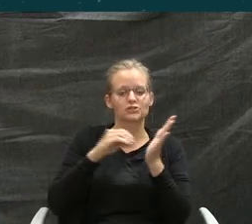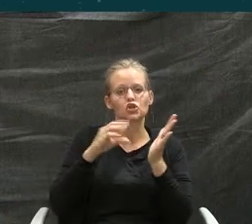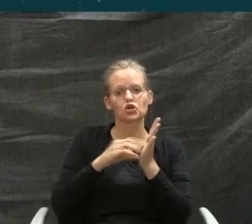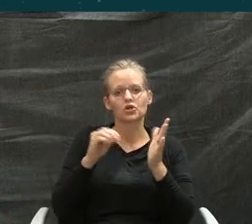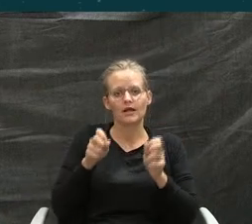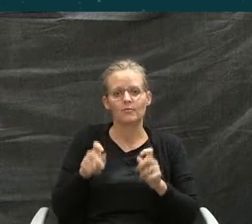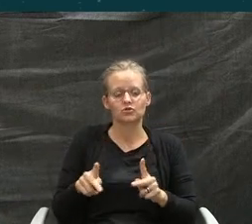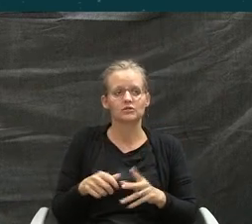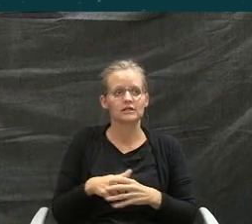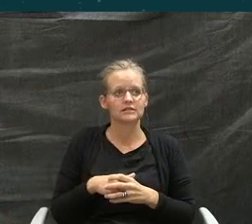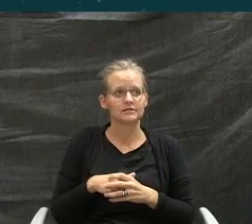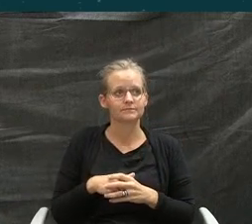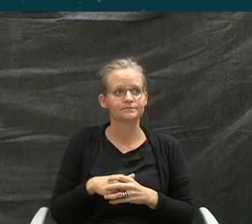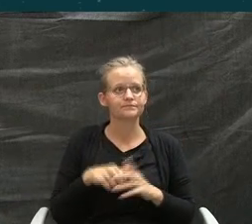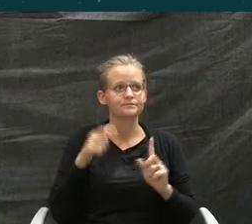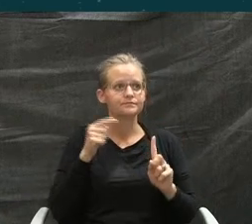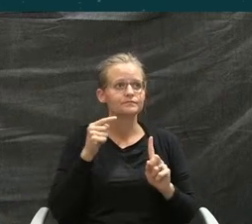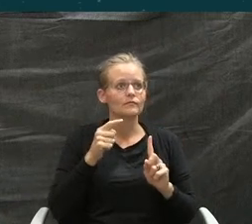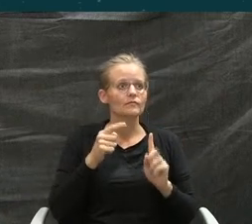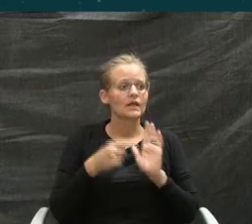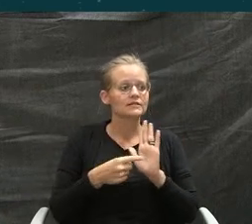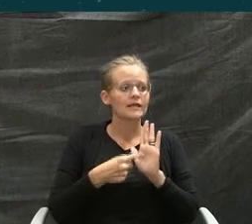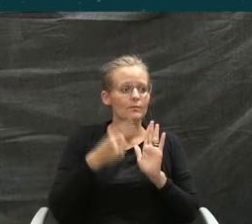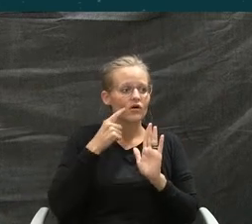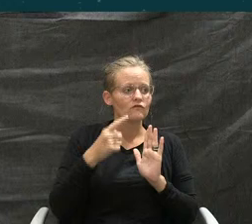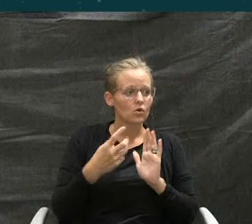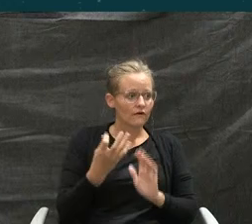And this is an example of how Friday mast might work.